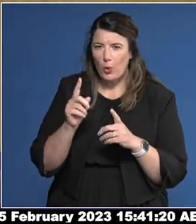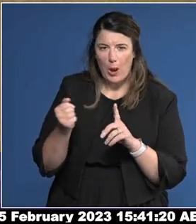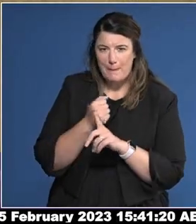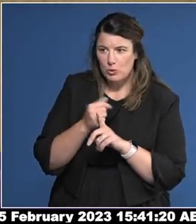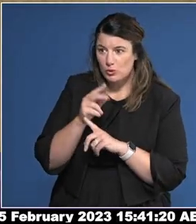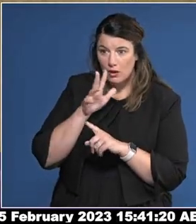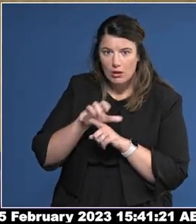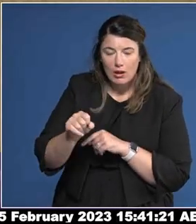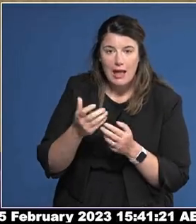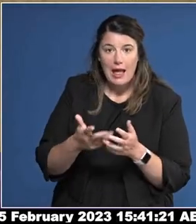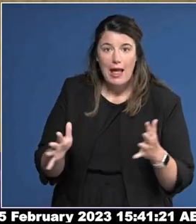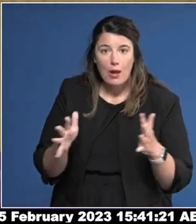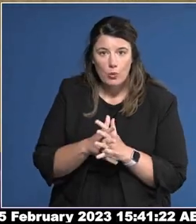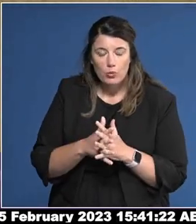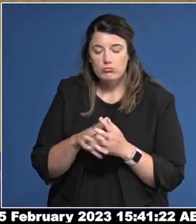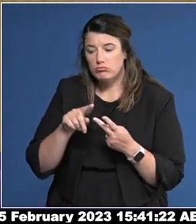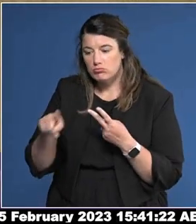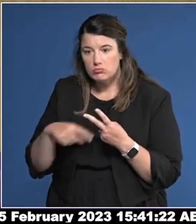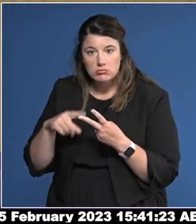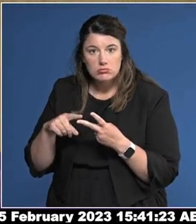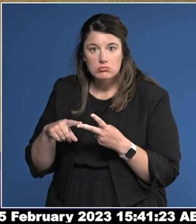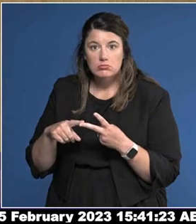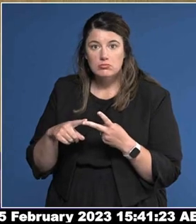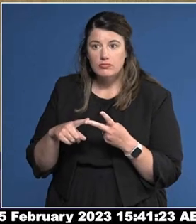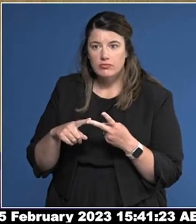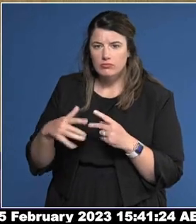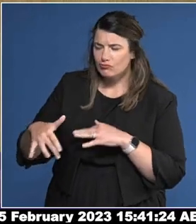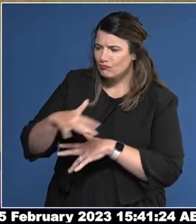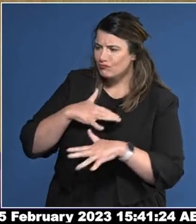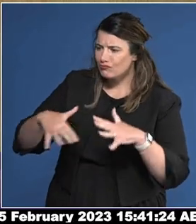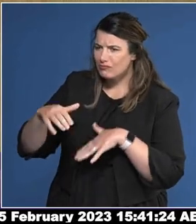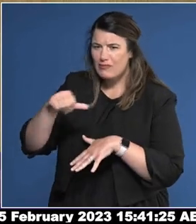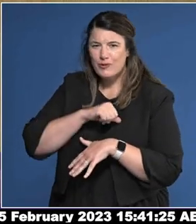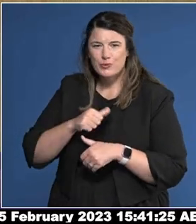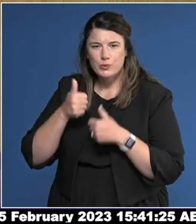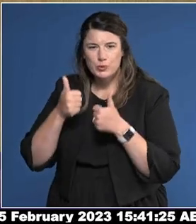It talks through the development of a positive culture, one where disability